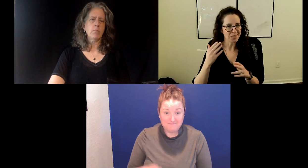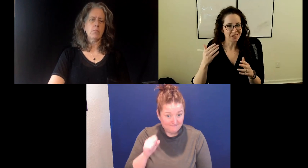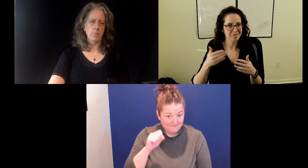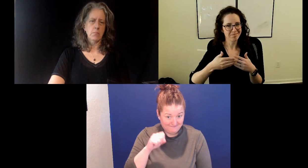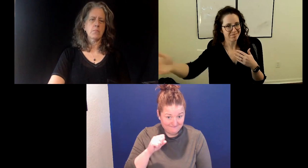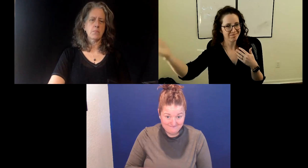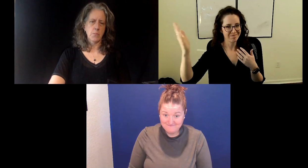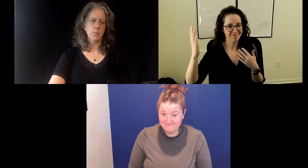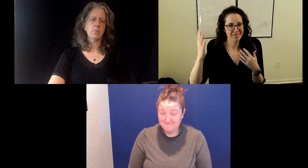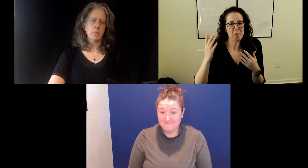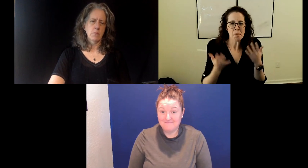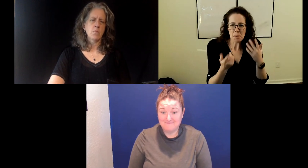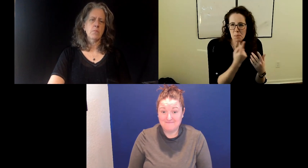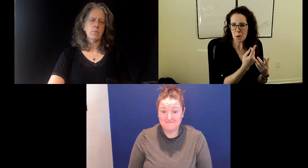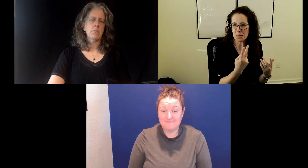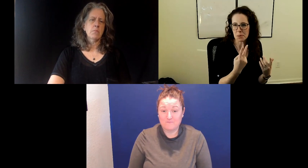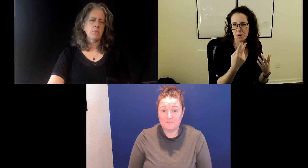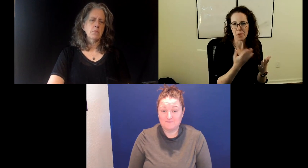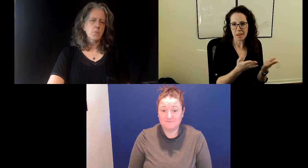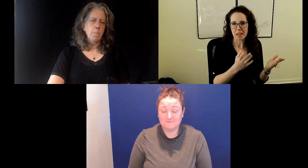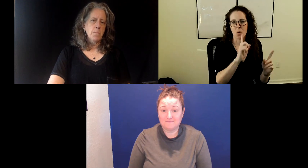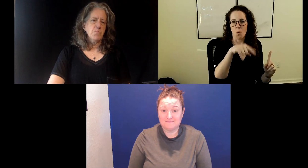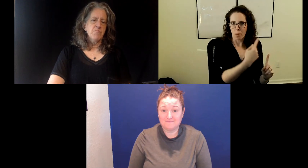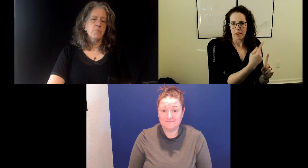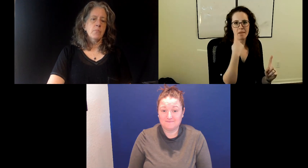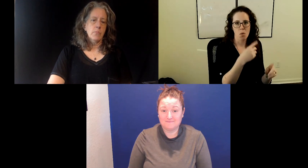use no matter if covet is happening or not we'll still be able to use in the future i think there